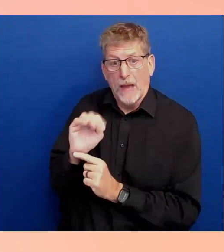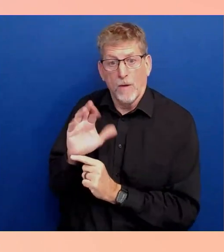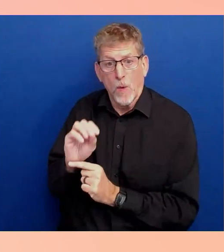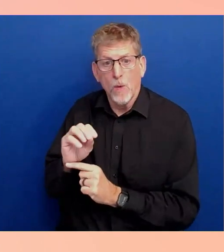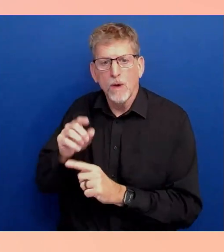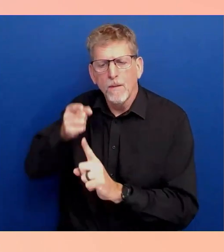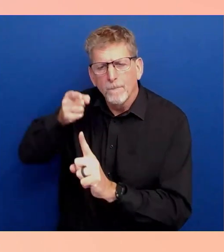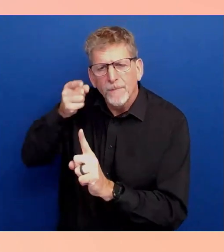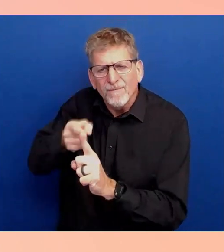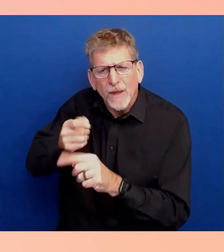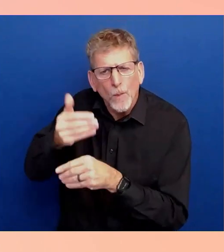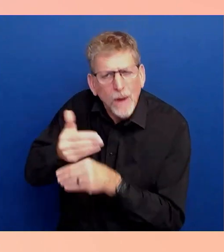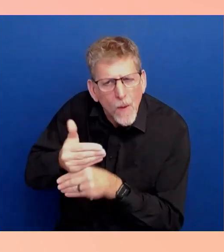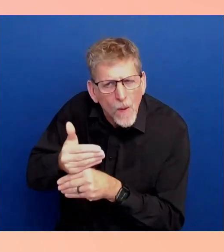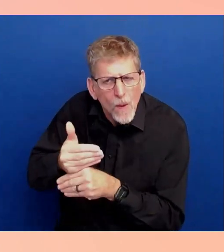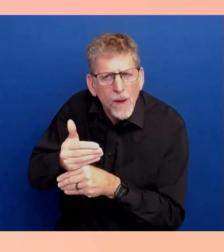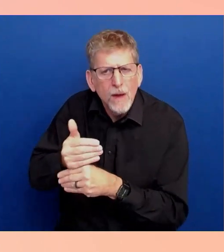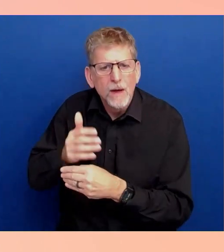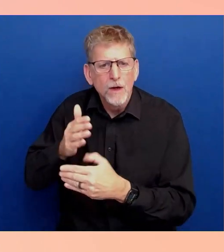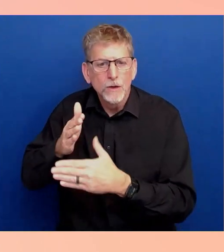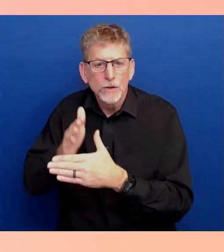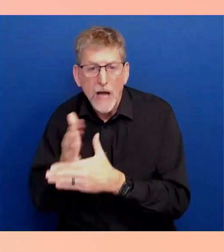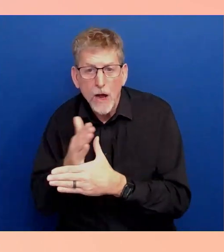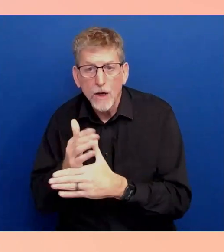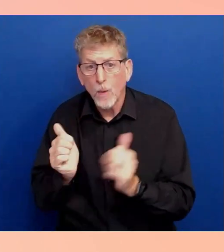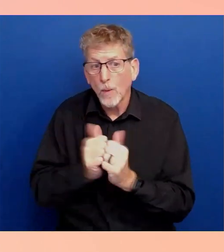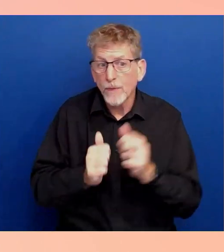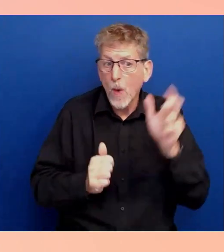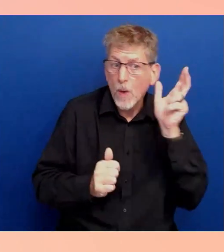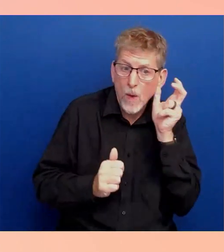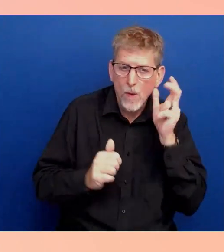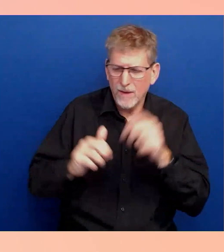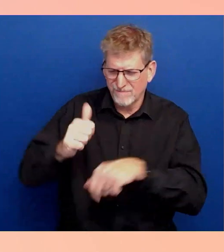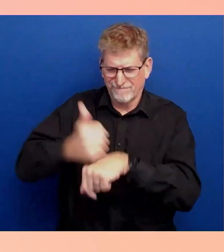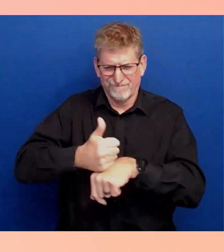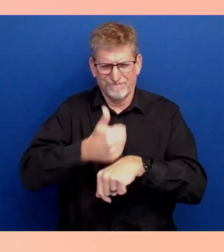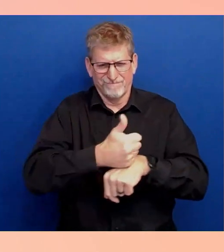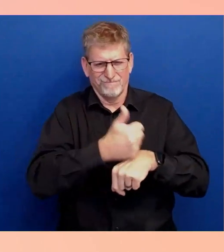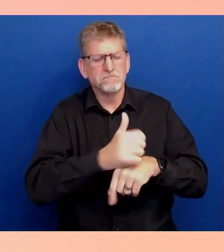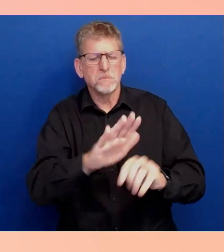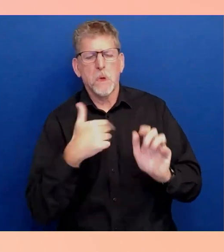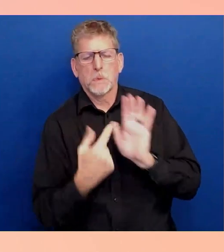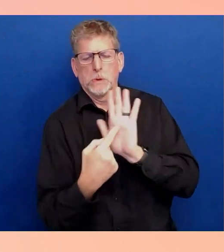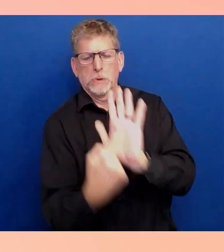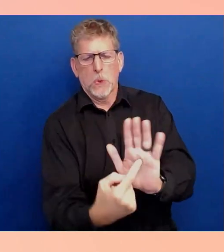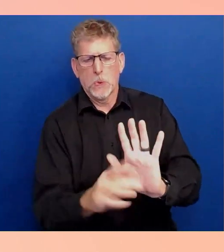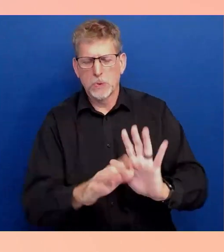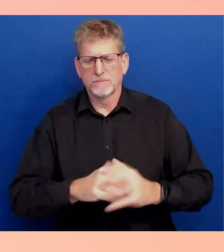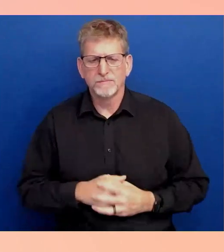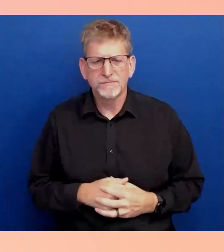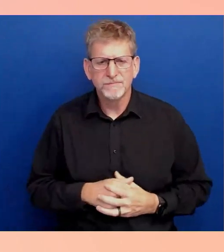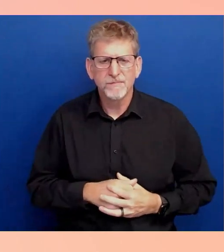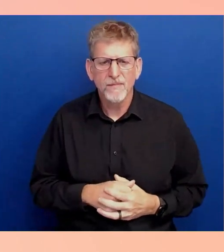Let me show you how it works. Share my screen.